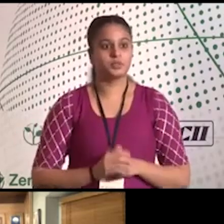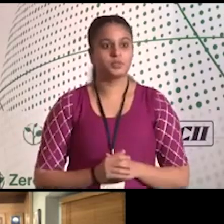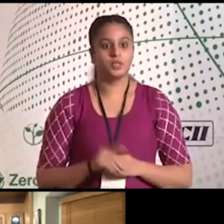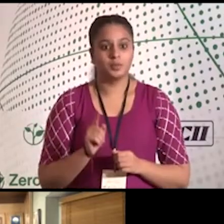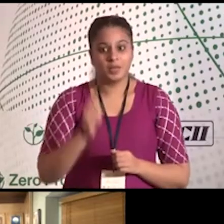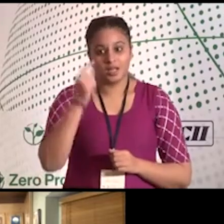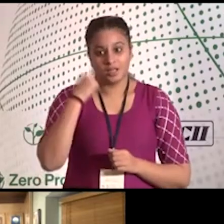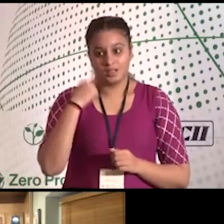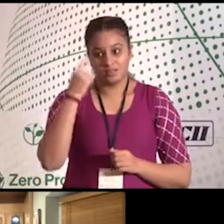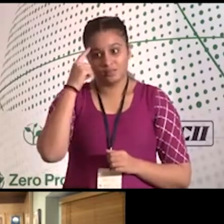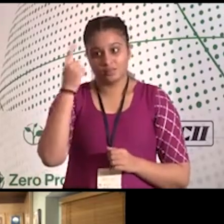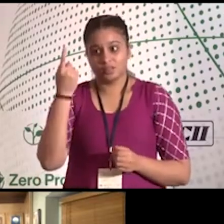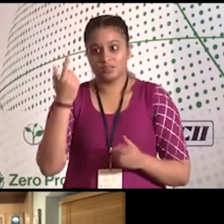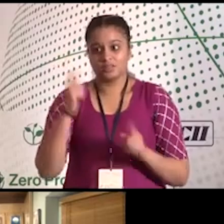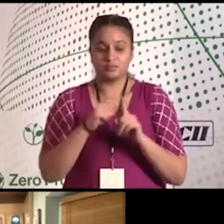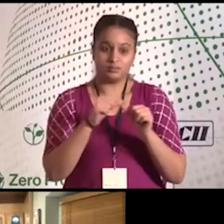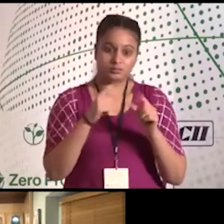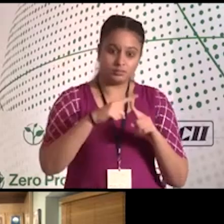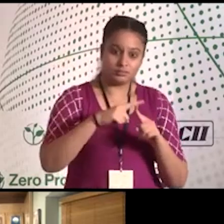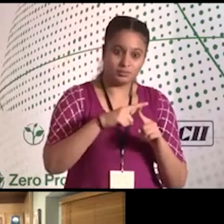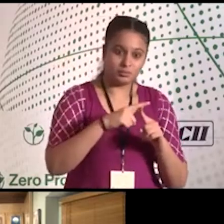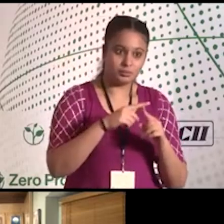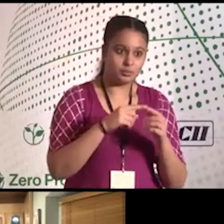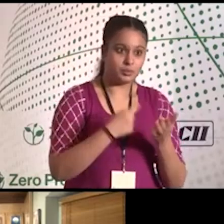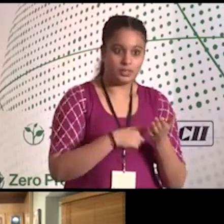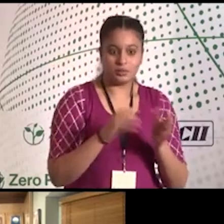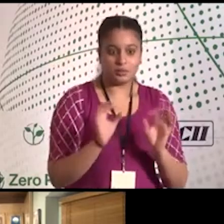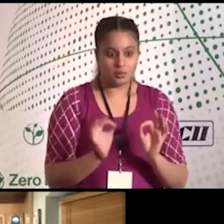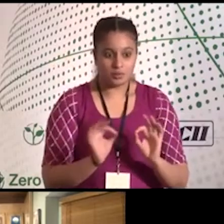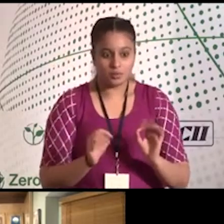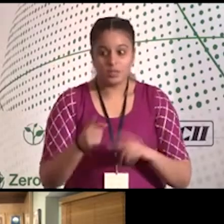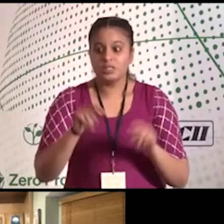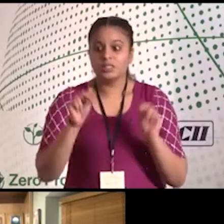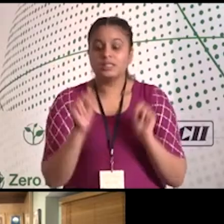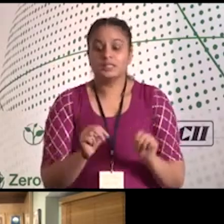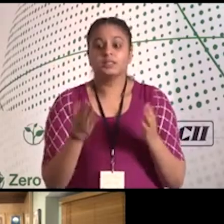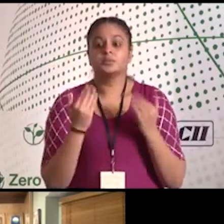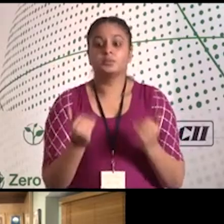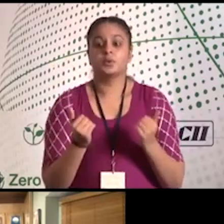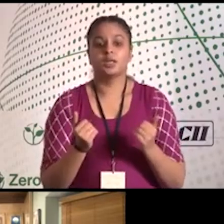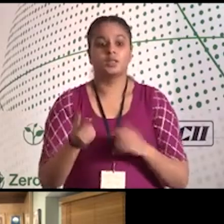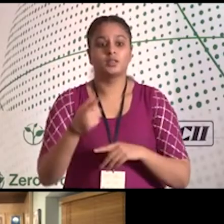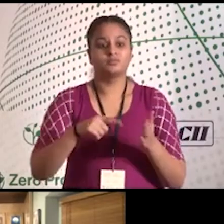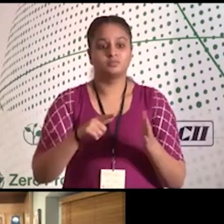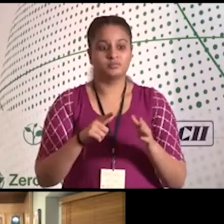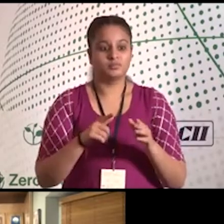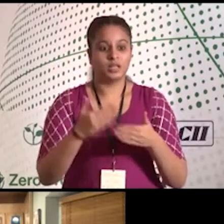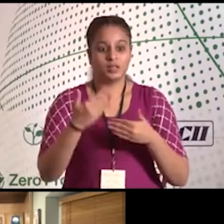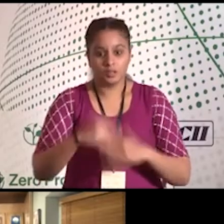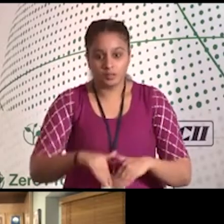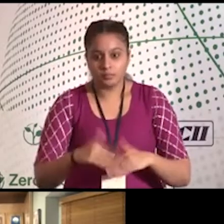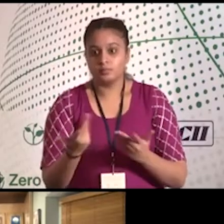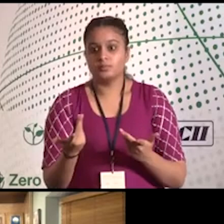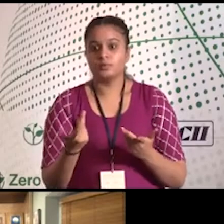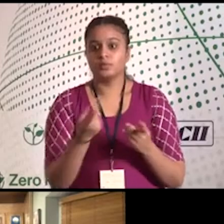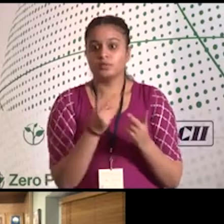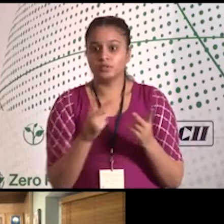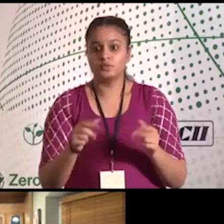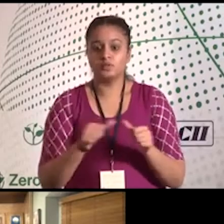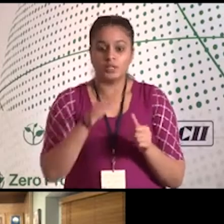I think lack of data, even understanding what is the need, why is there limited, you know, access